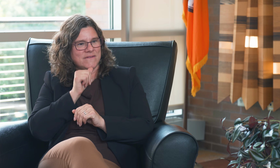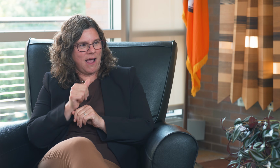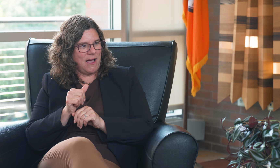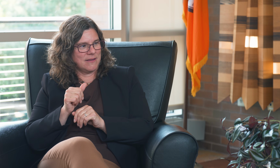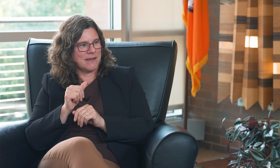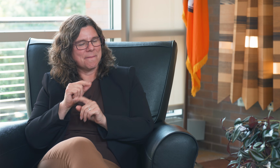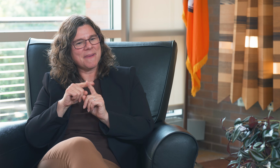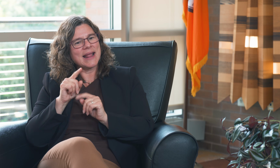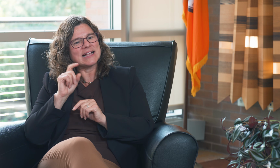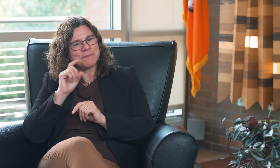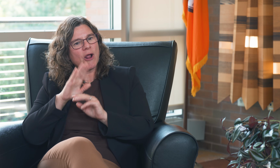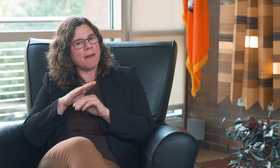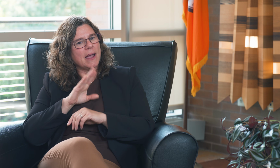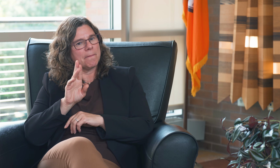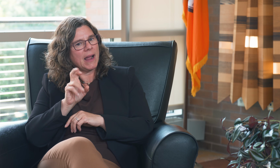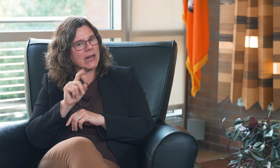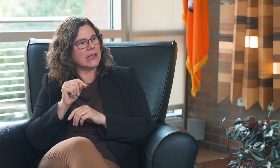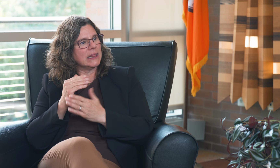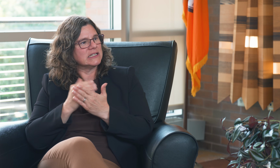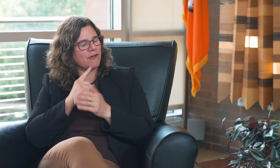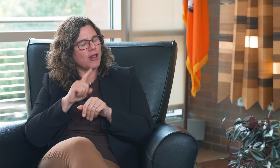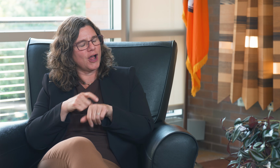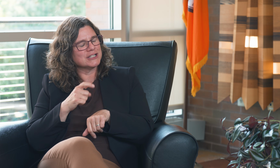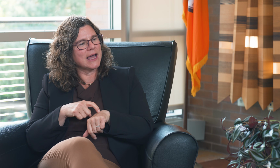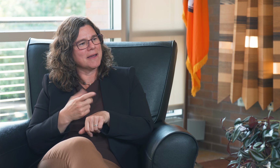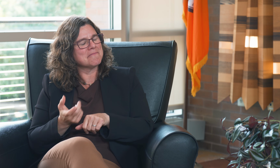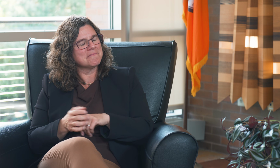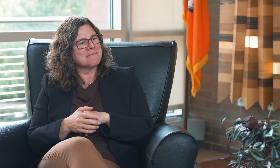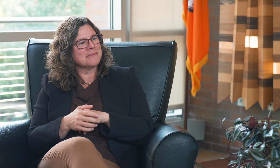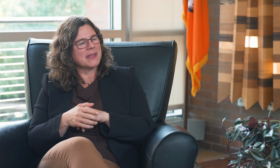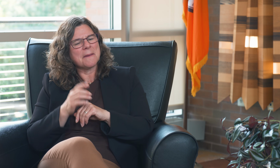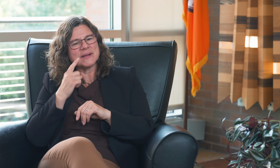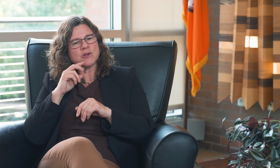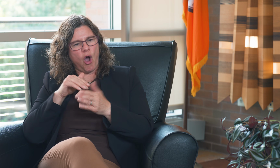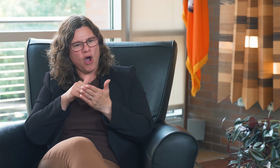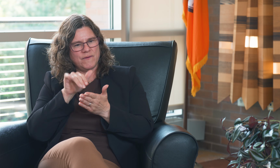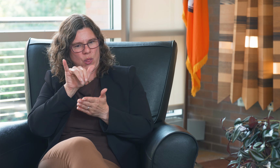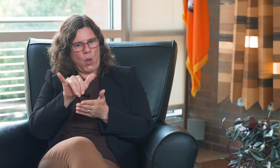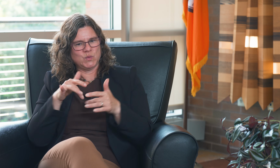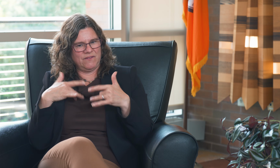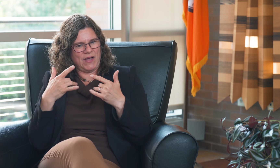I have not, but it is on my bucket list and has been for a long time now.